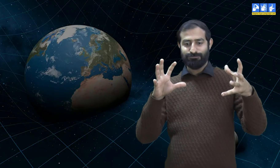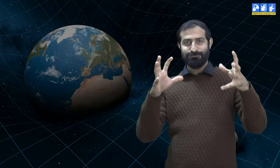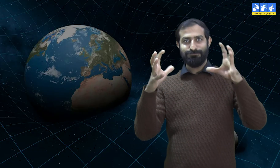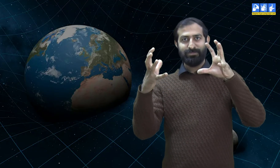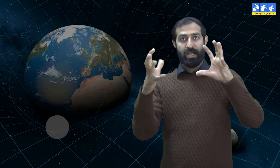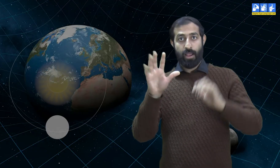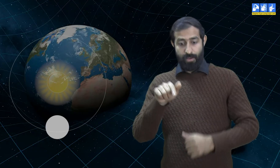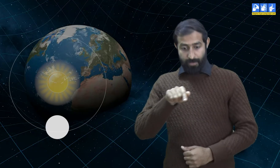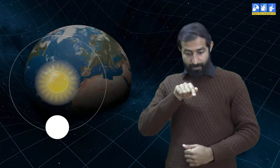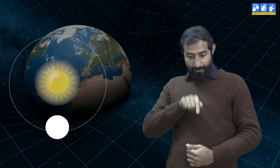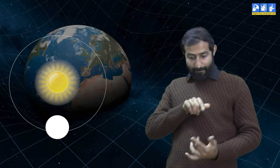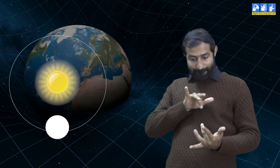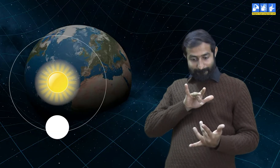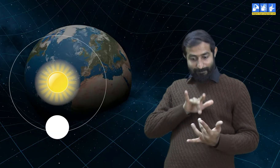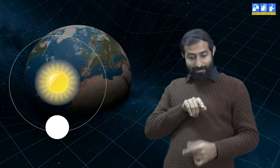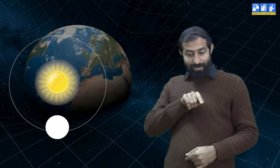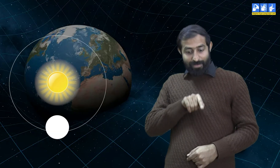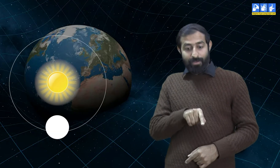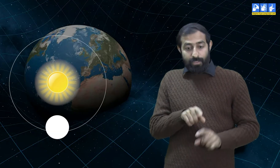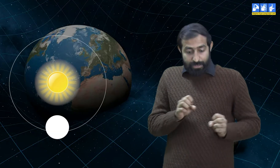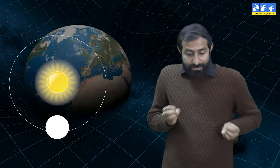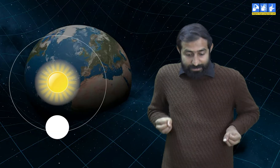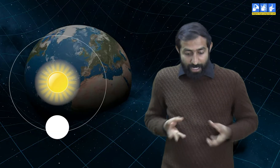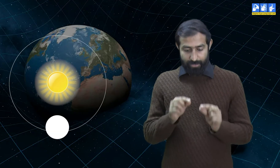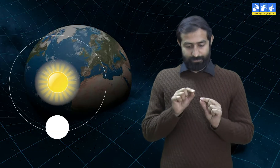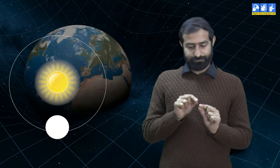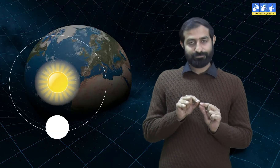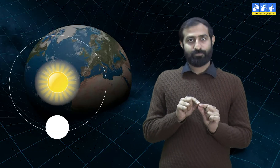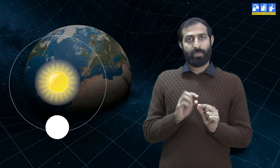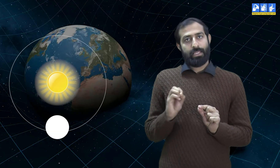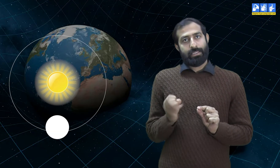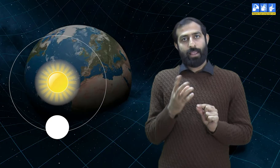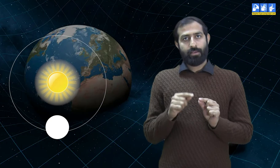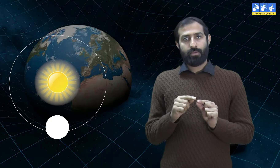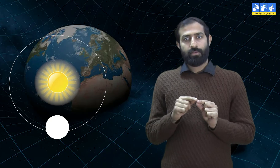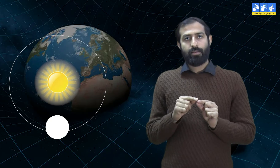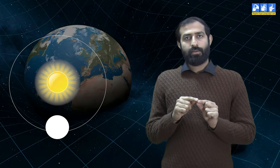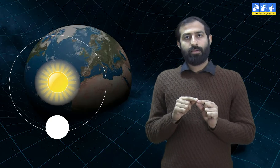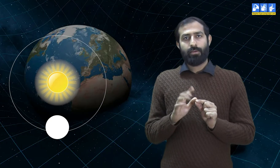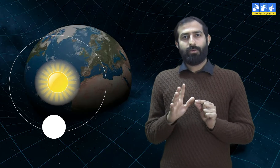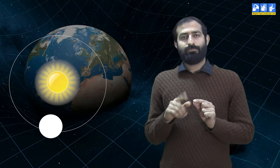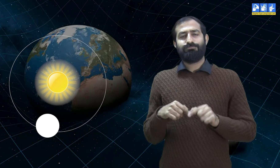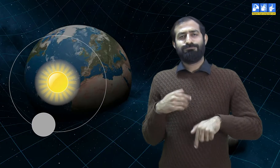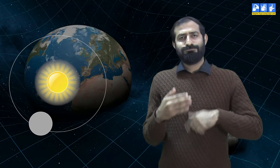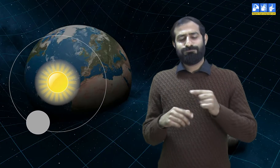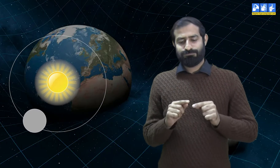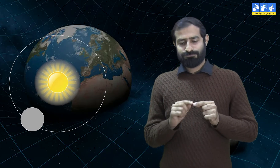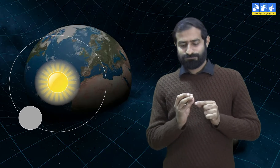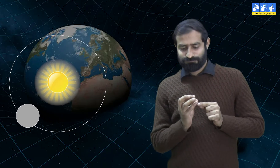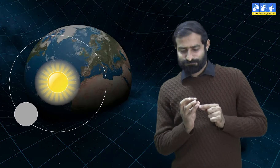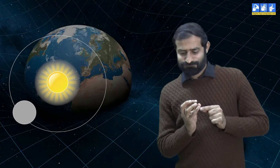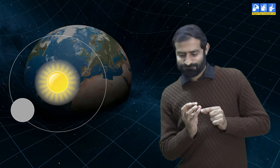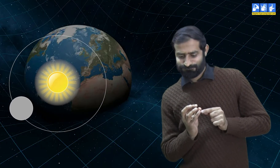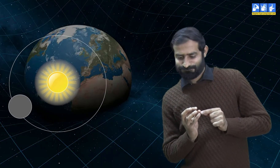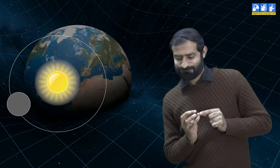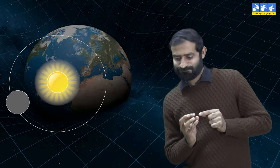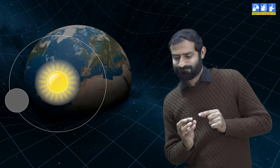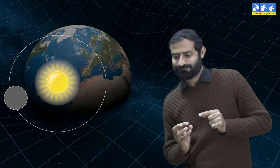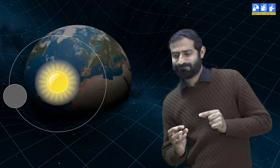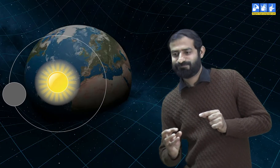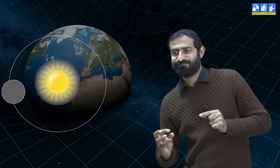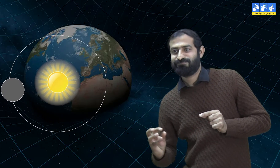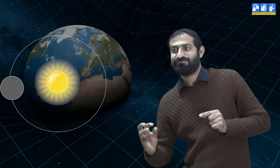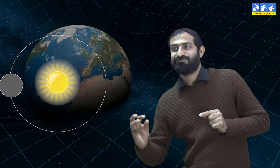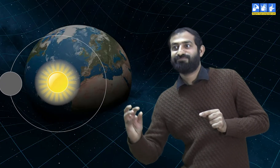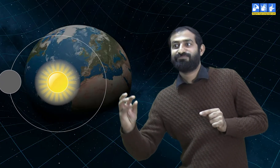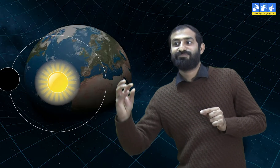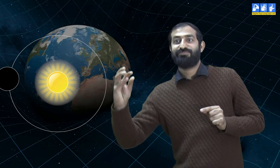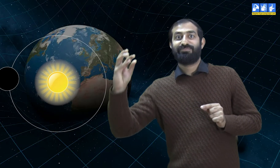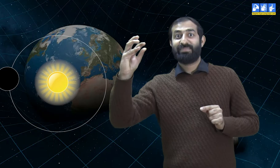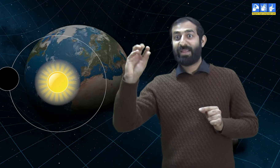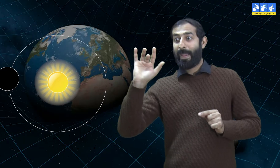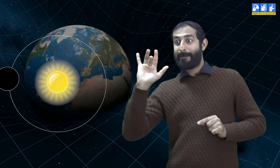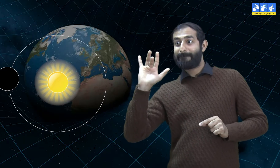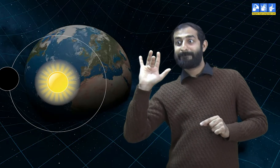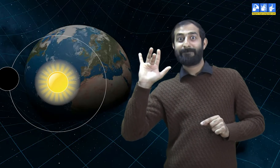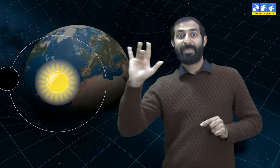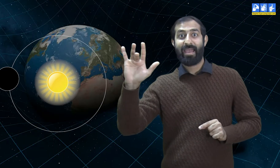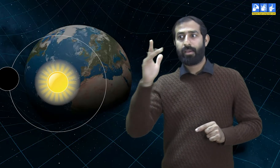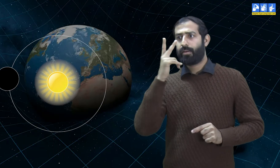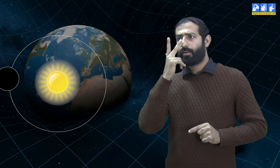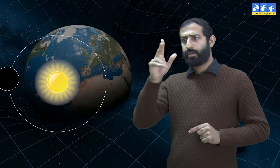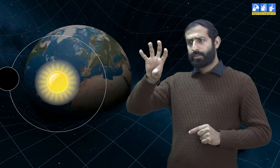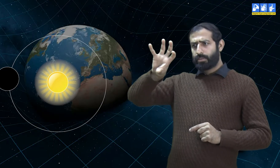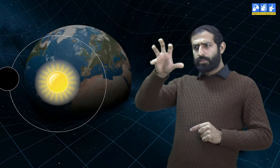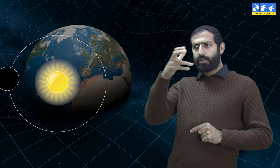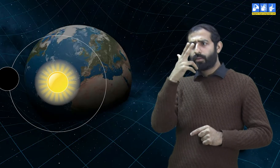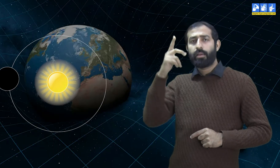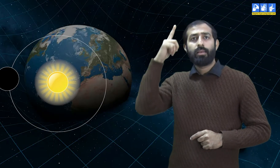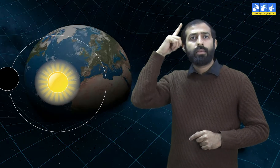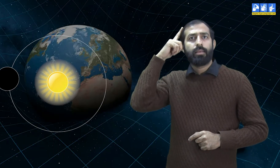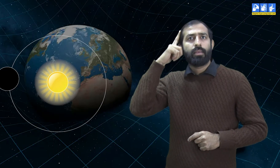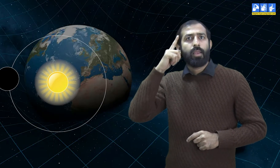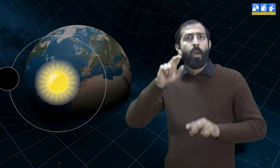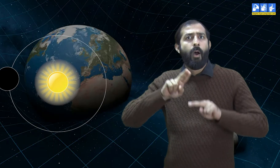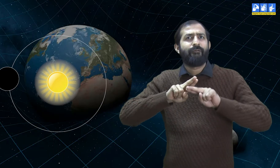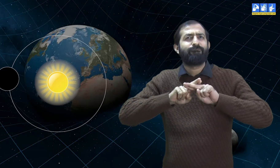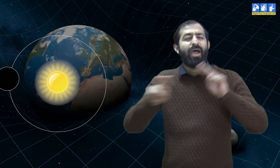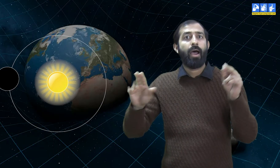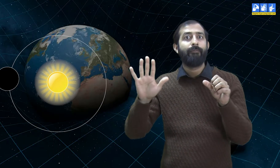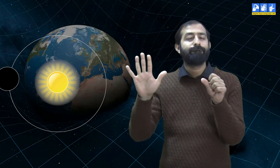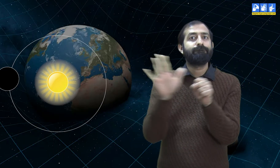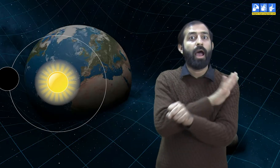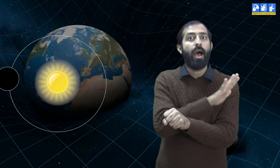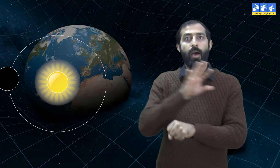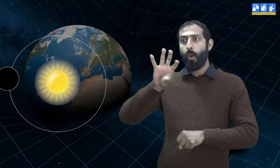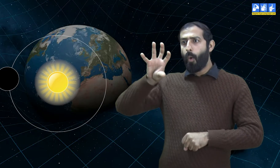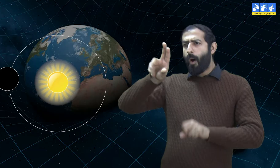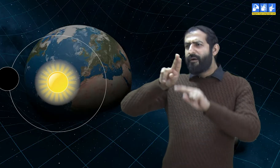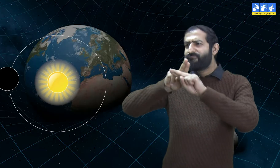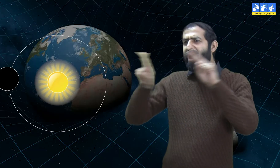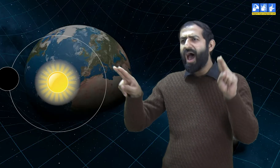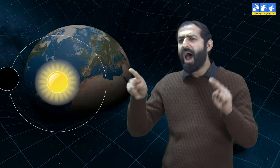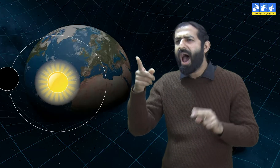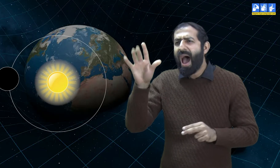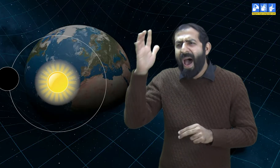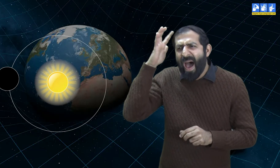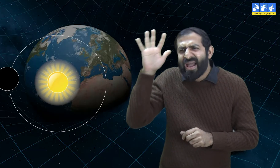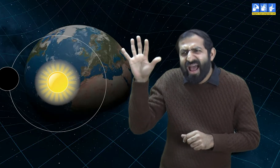The Moon rotates around the Earth and during its orbit the Sun shines on the Moon in different ways.